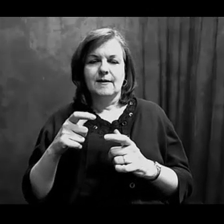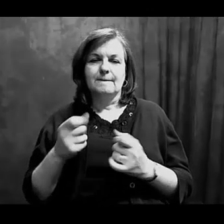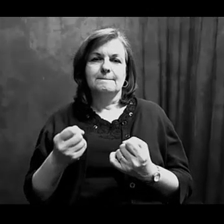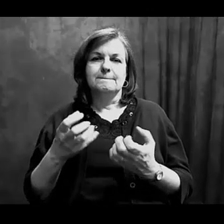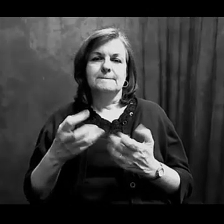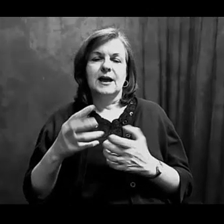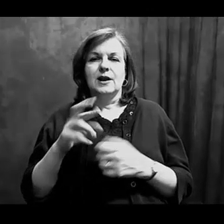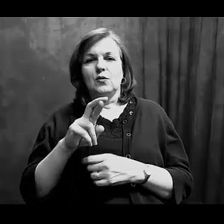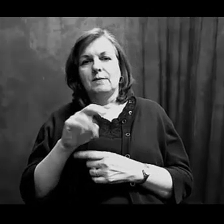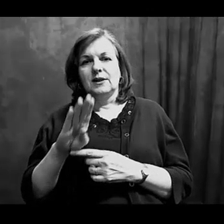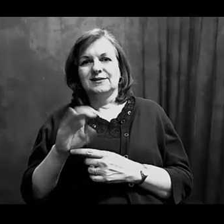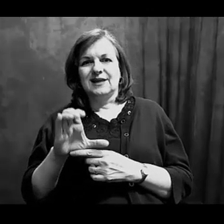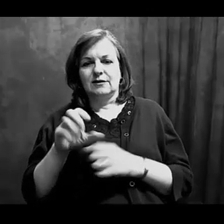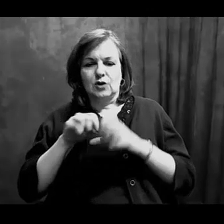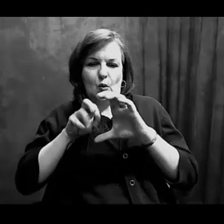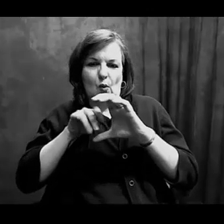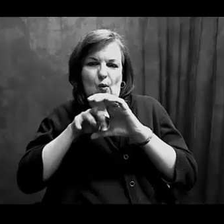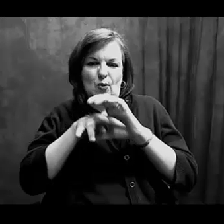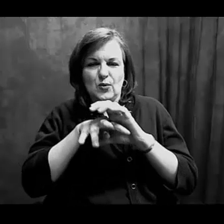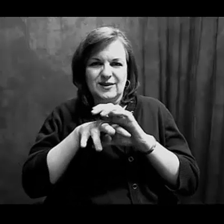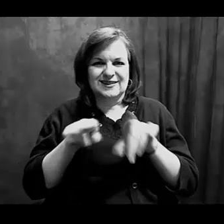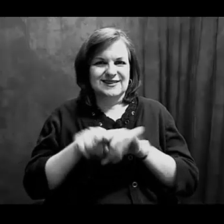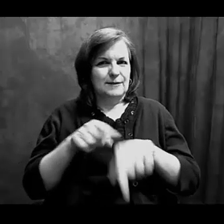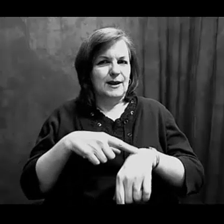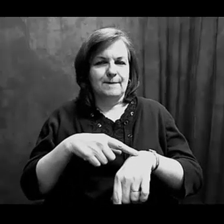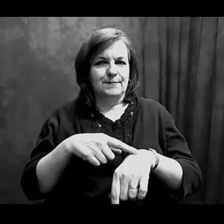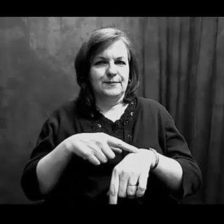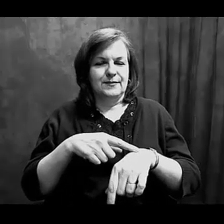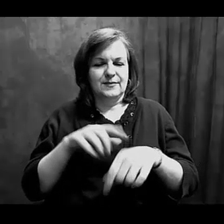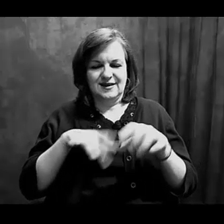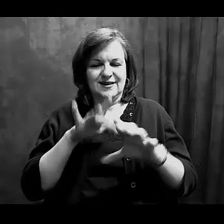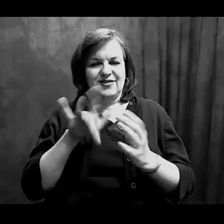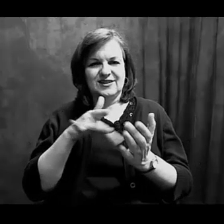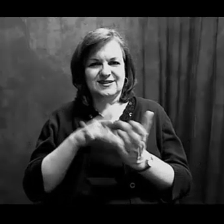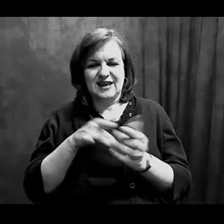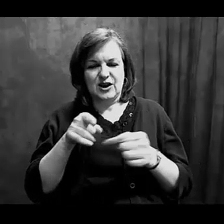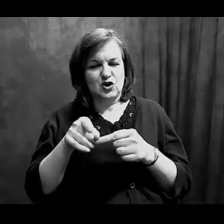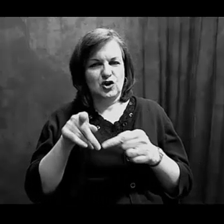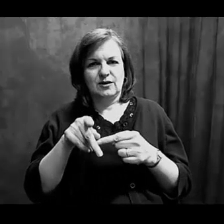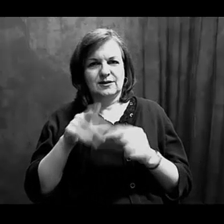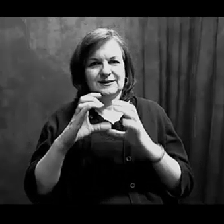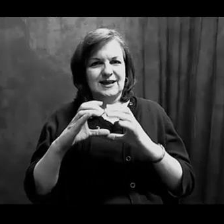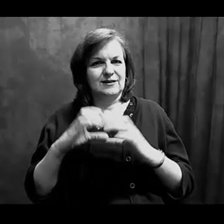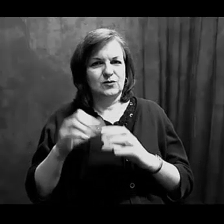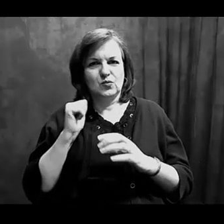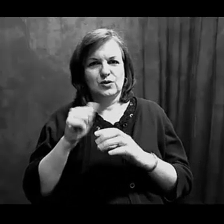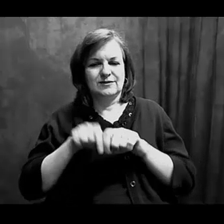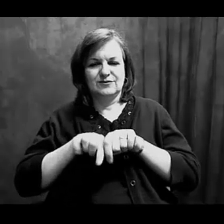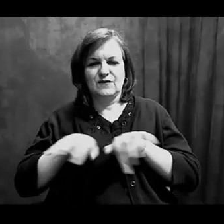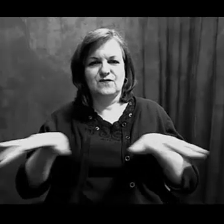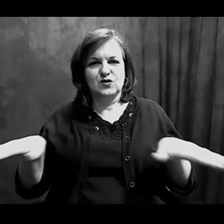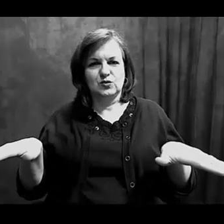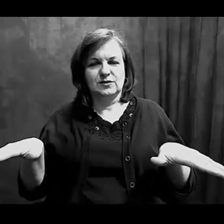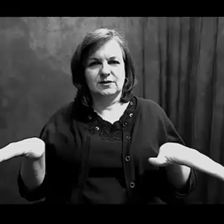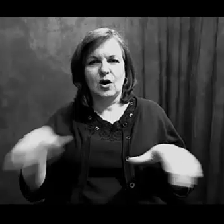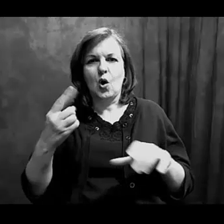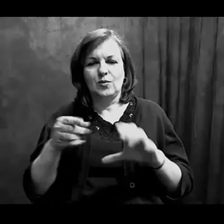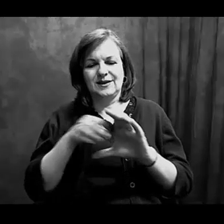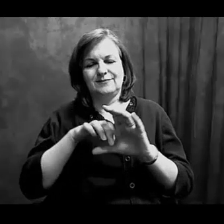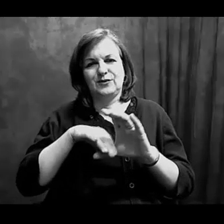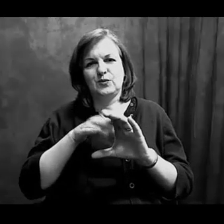squeeze through here at once - the ones in the center would never get to diffuse only the ones in the outside would